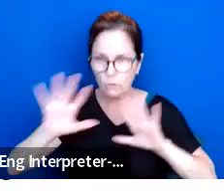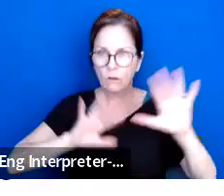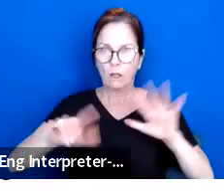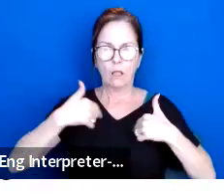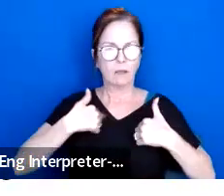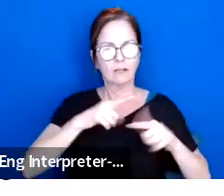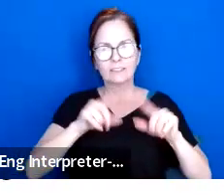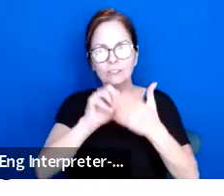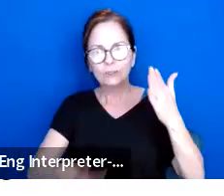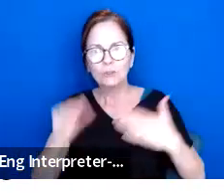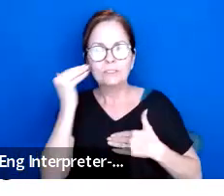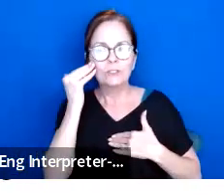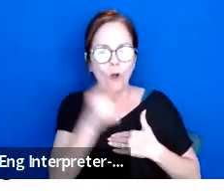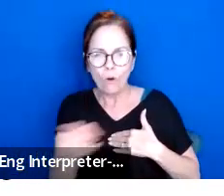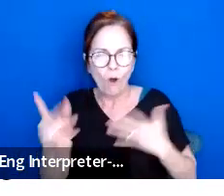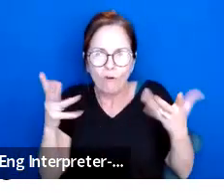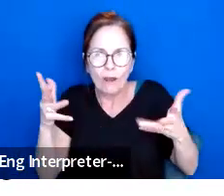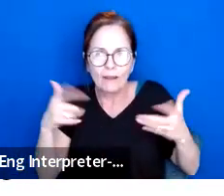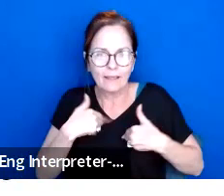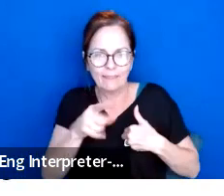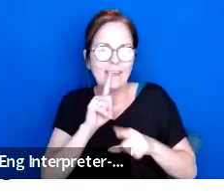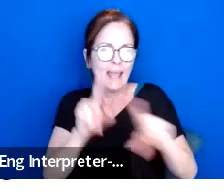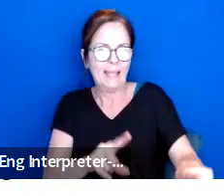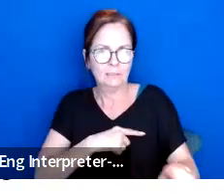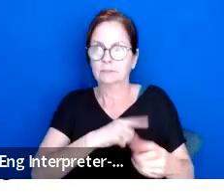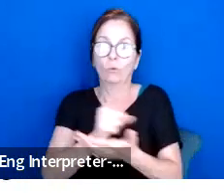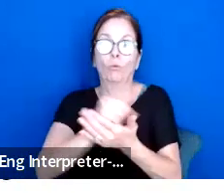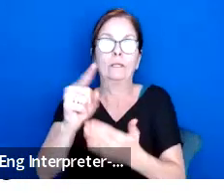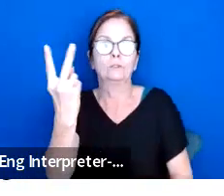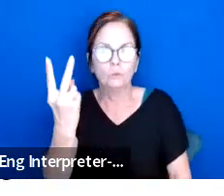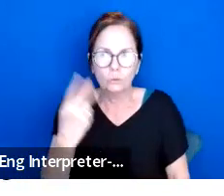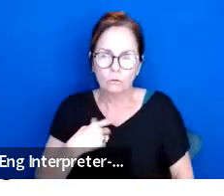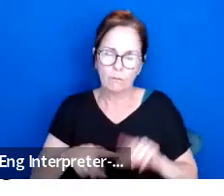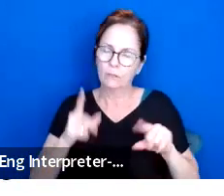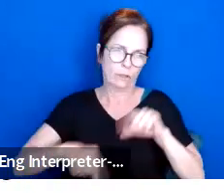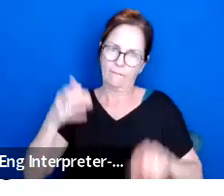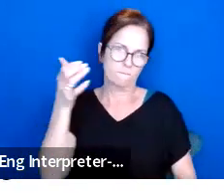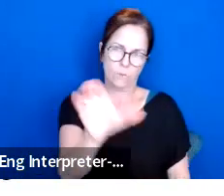And so, but you cannot force that pre meetings by contract.